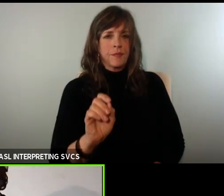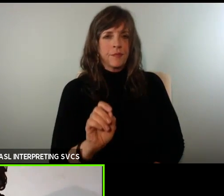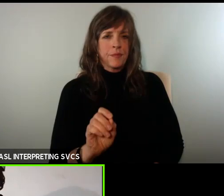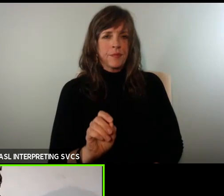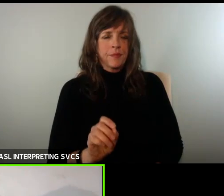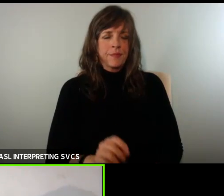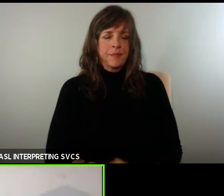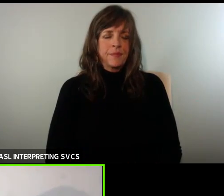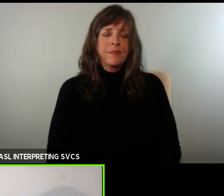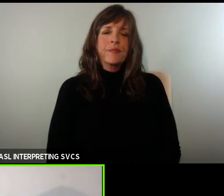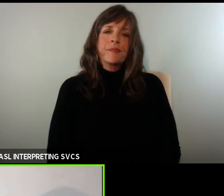Brian?